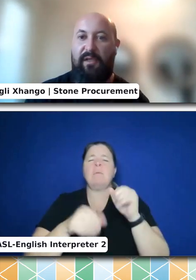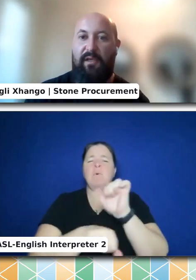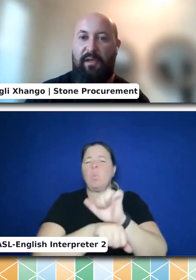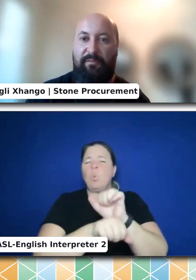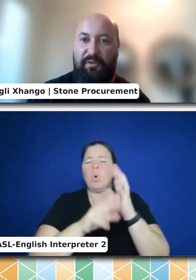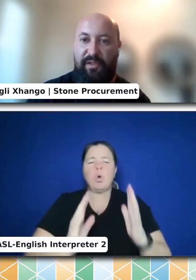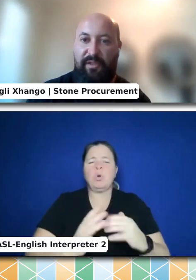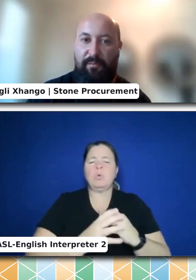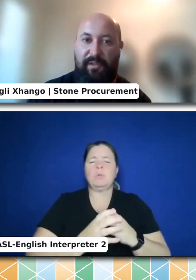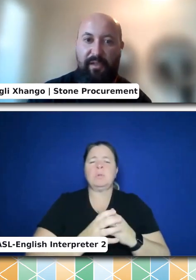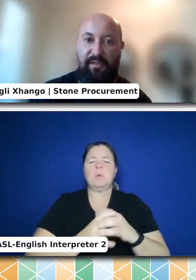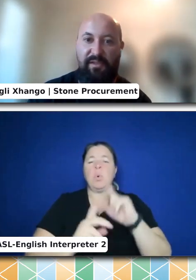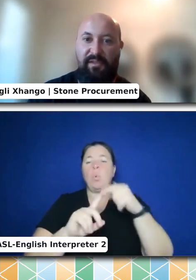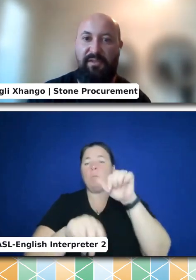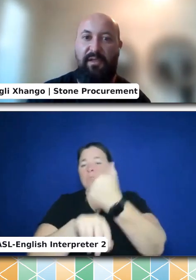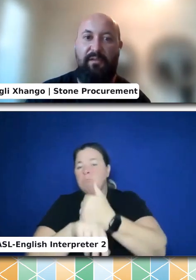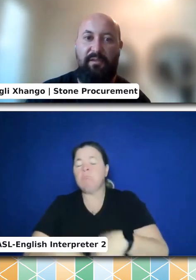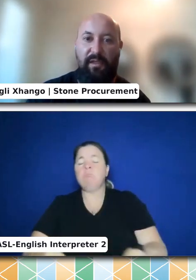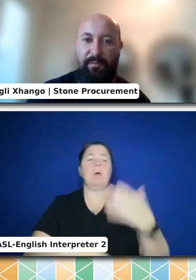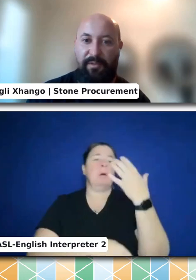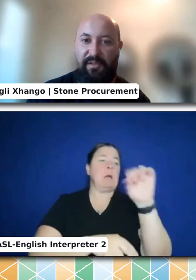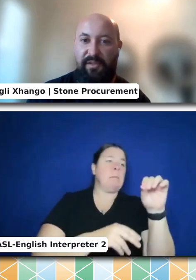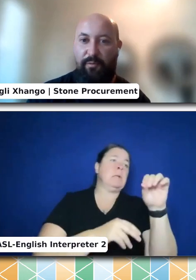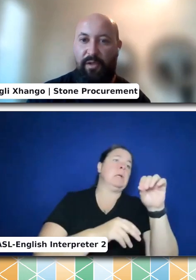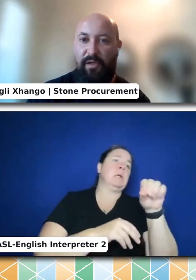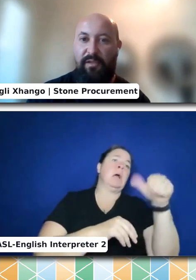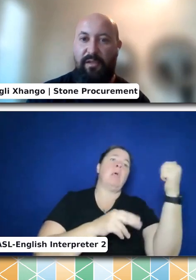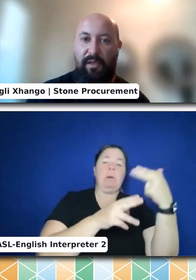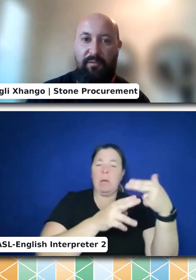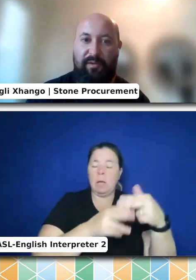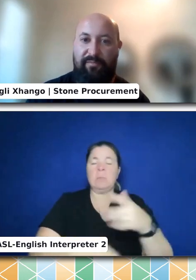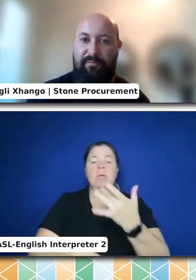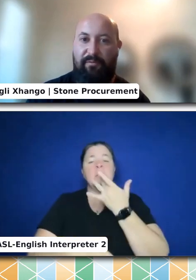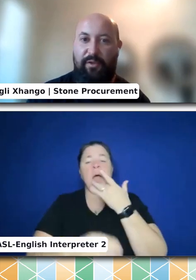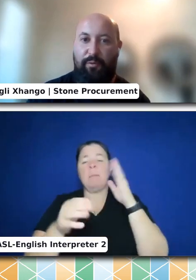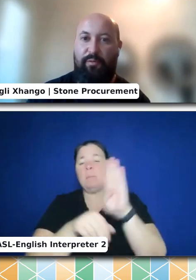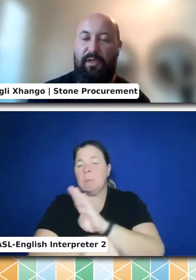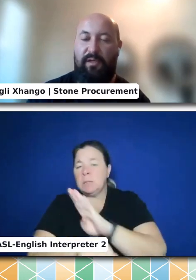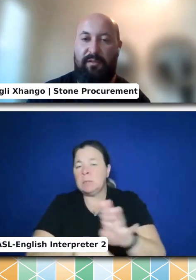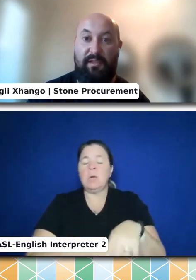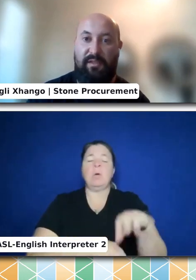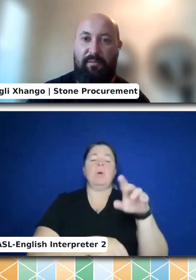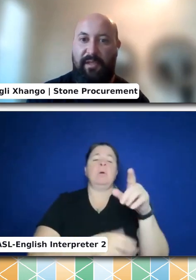Uh, there's any company aliases. The type of business that you are, uh, rough revenue, uh, that's coming in.